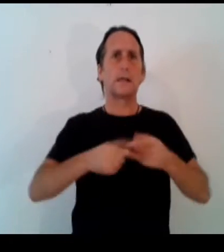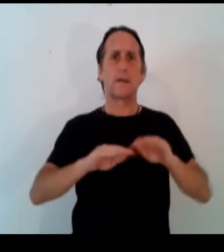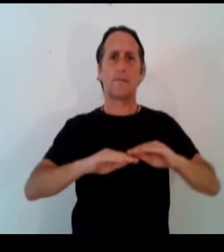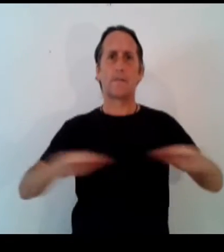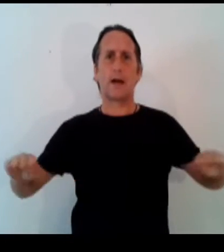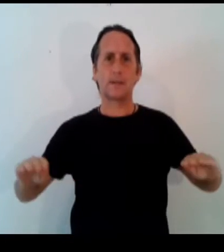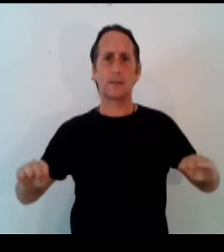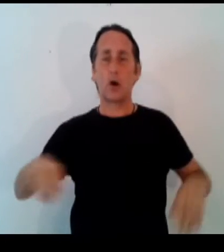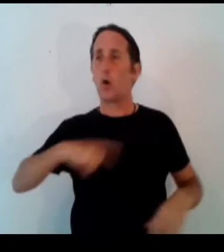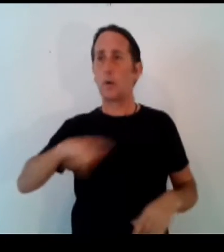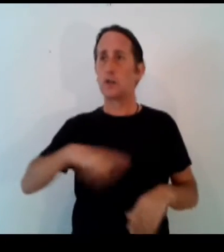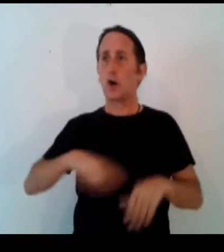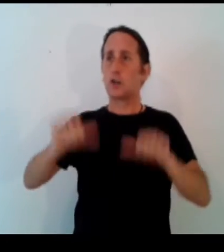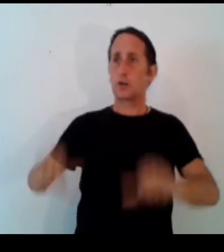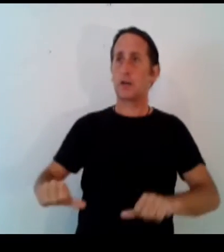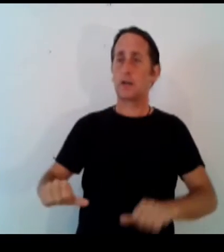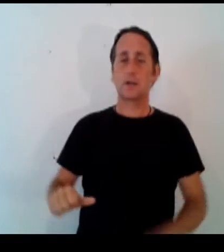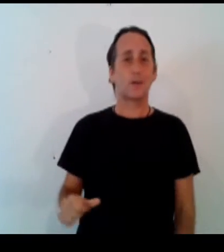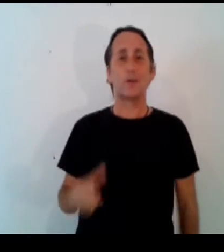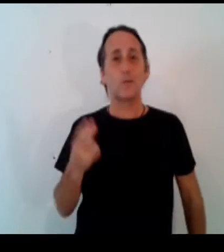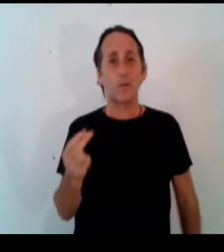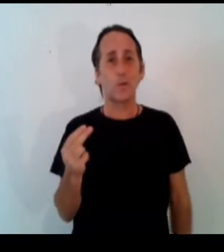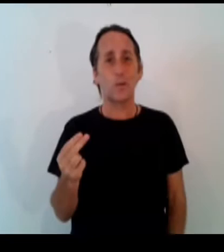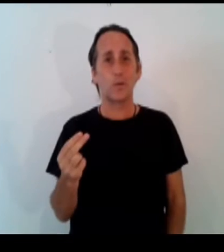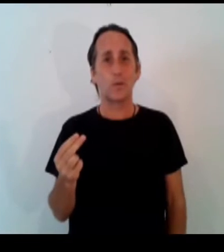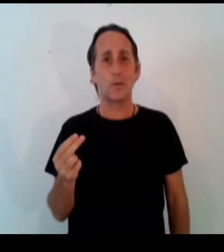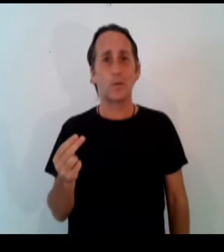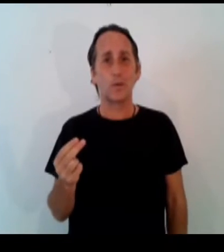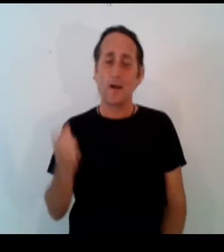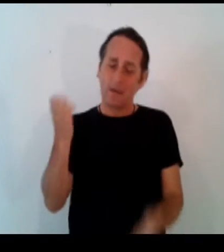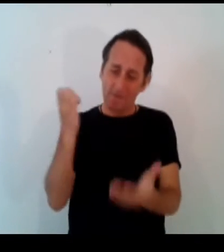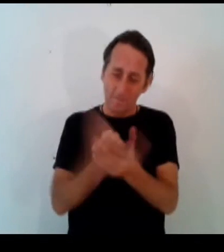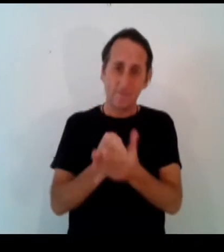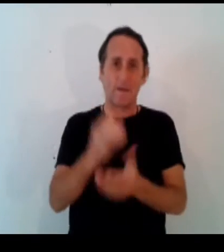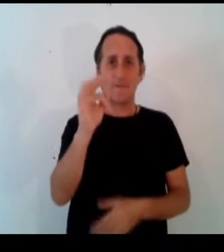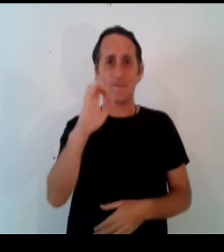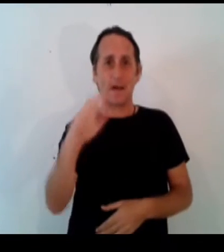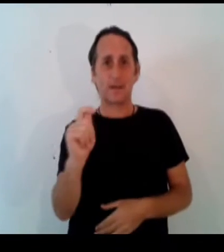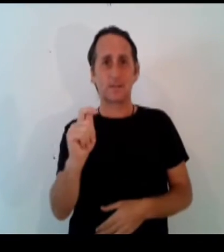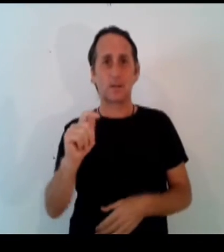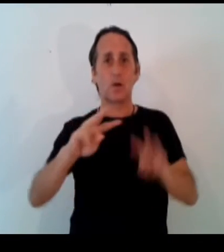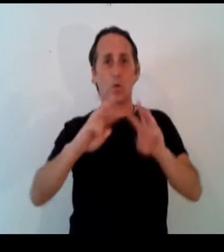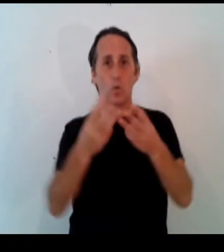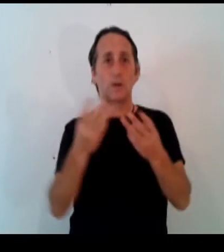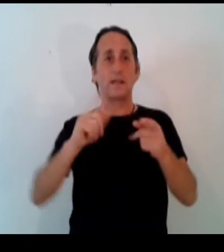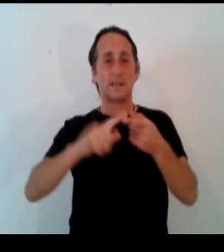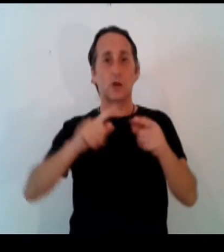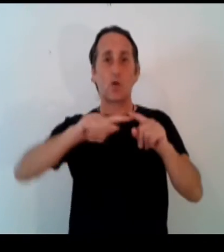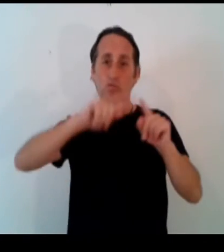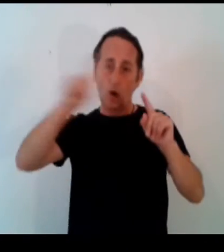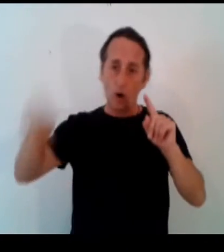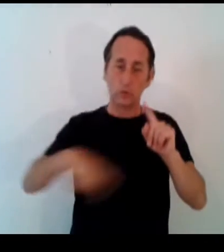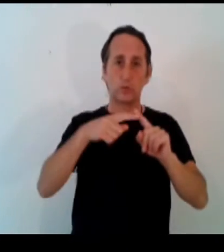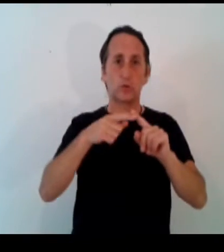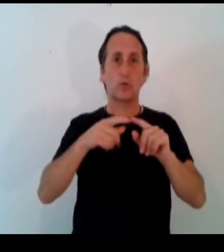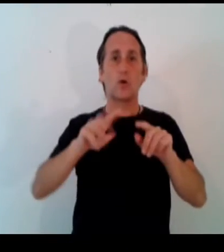"Oh we will agree to disagree!" NO! it's a fact that the world is round, it is a fact that the world is in servitude